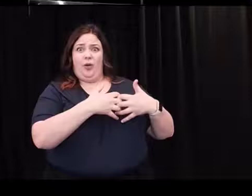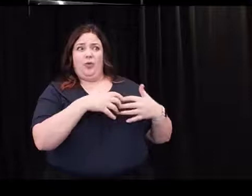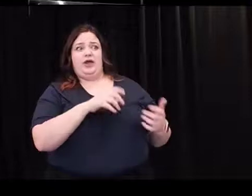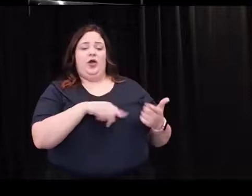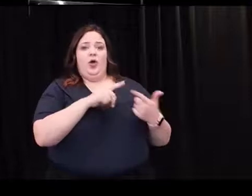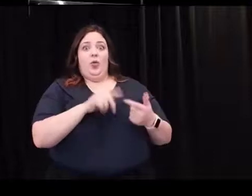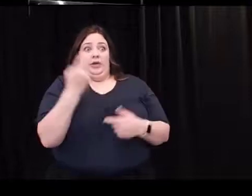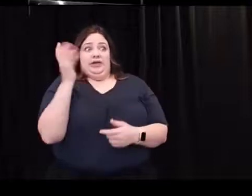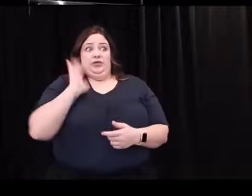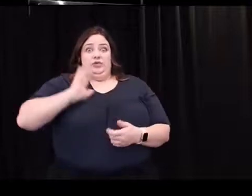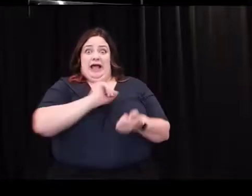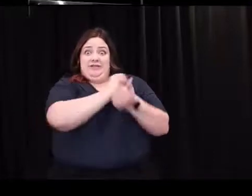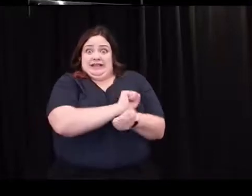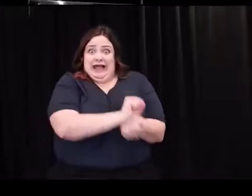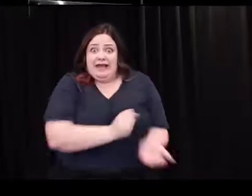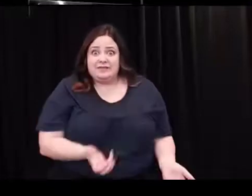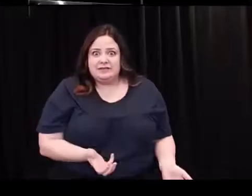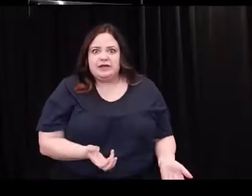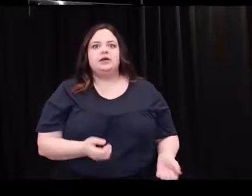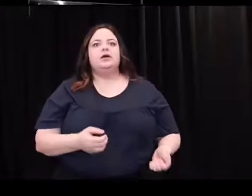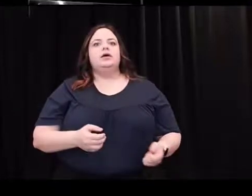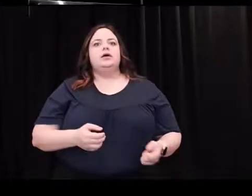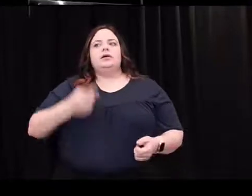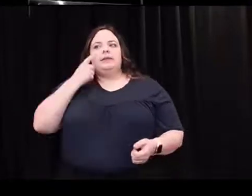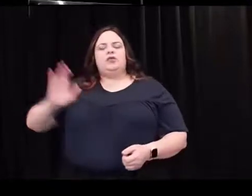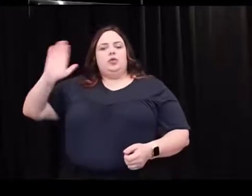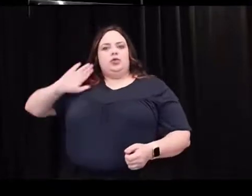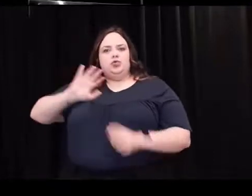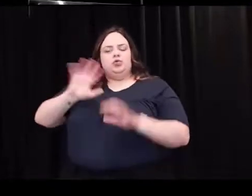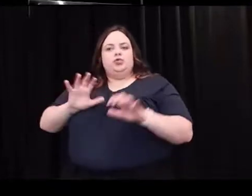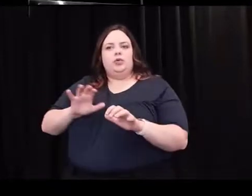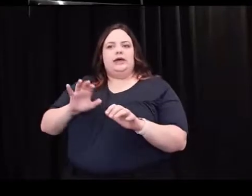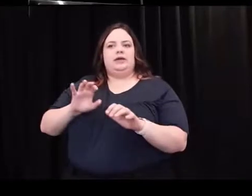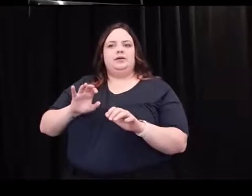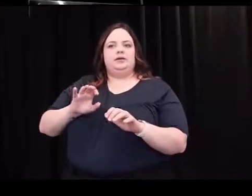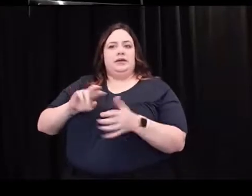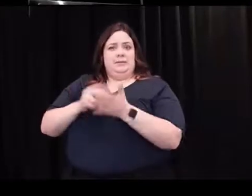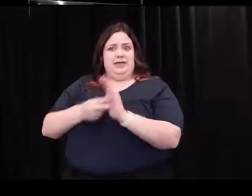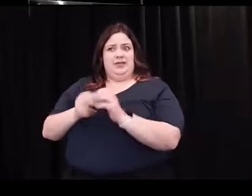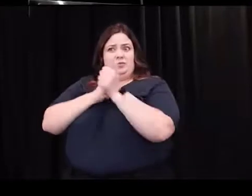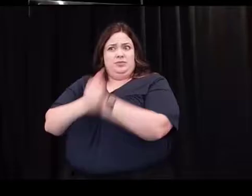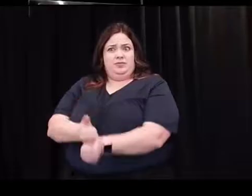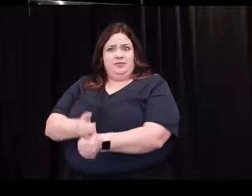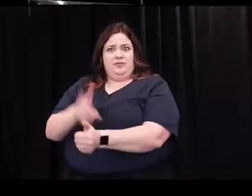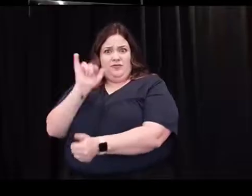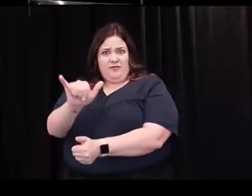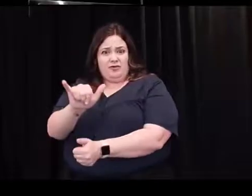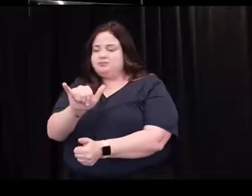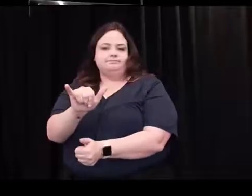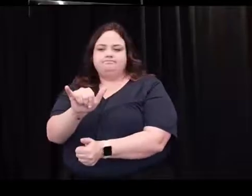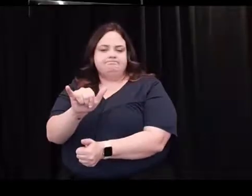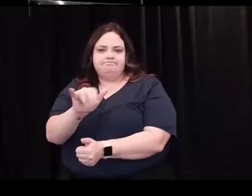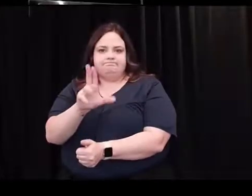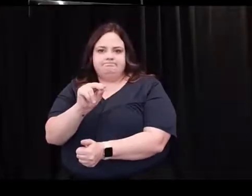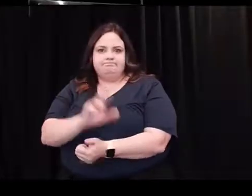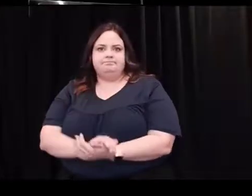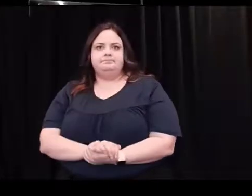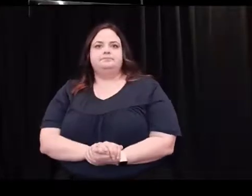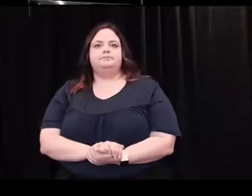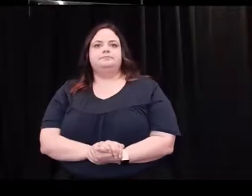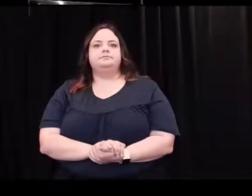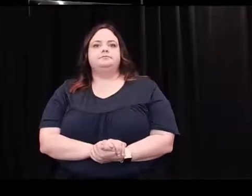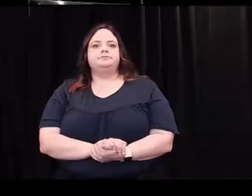like just because we used to do it a certain way doesn't mean we should continue. Yeah, go ahead.